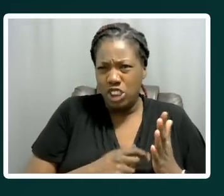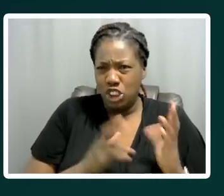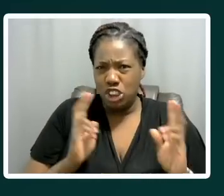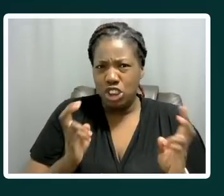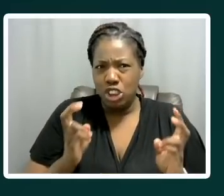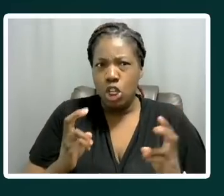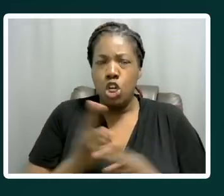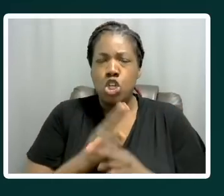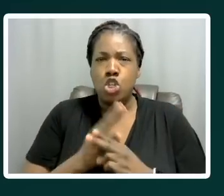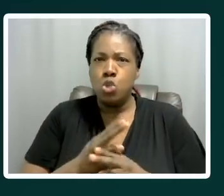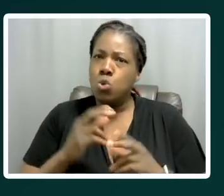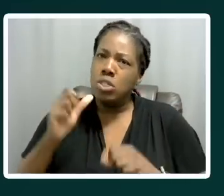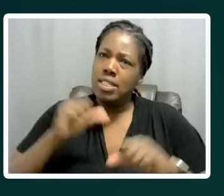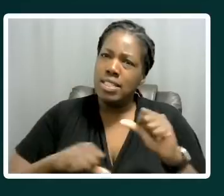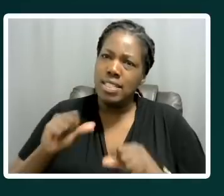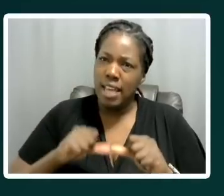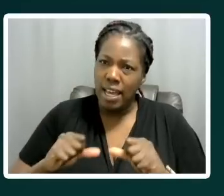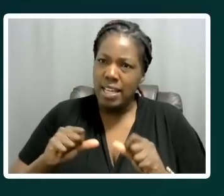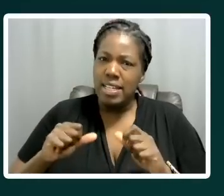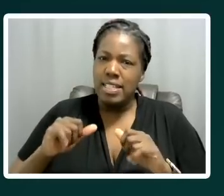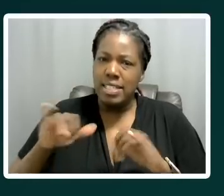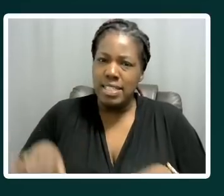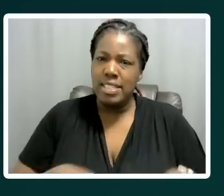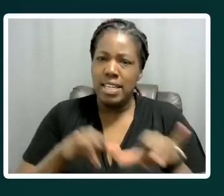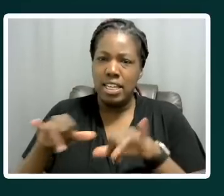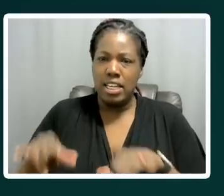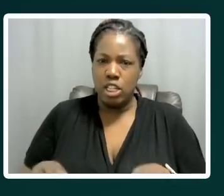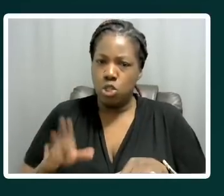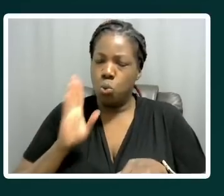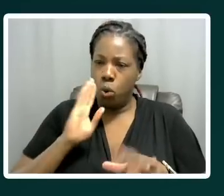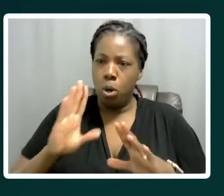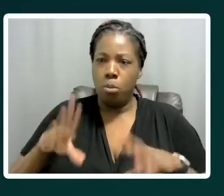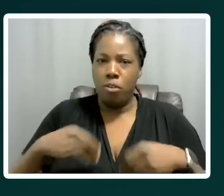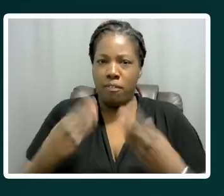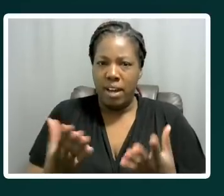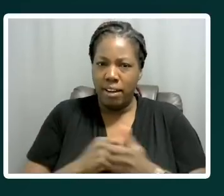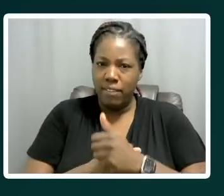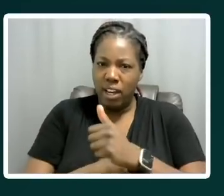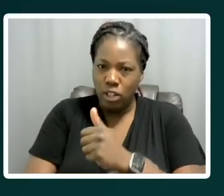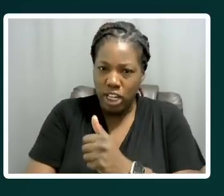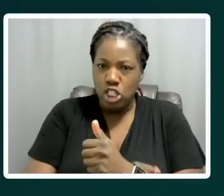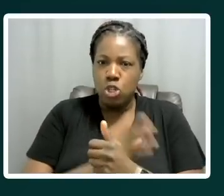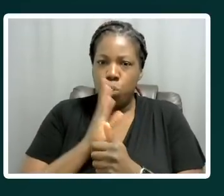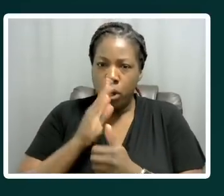help give us a baseline from where we start. Two that we use very often are the Next Generation